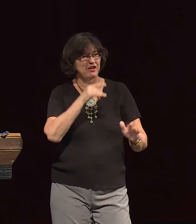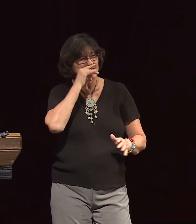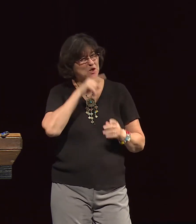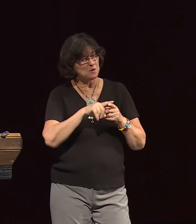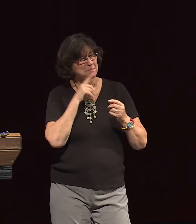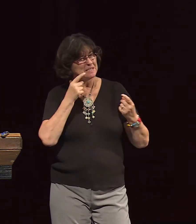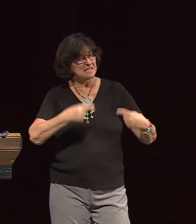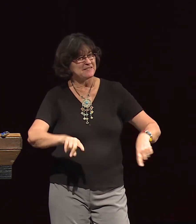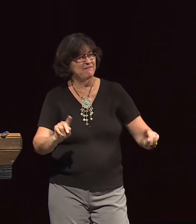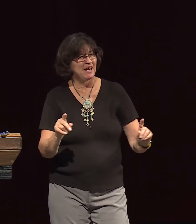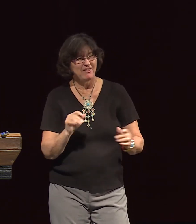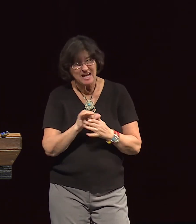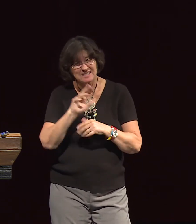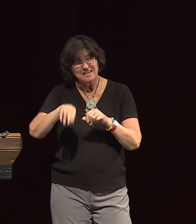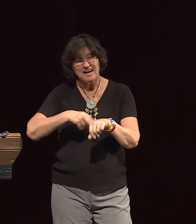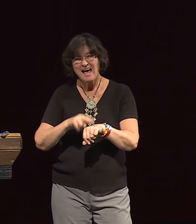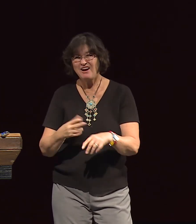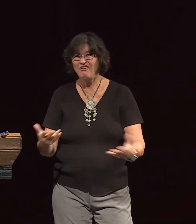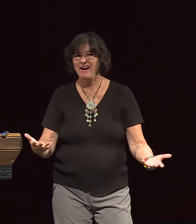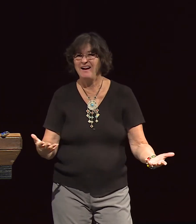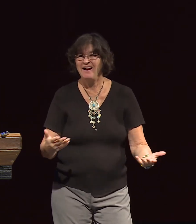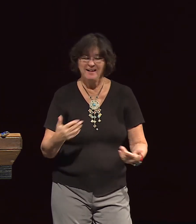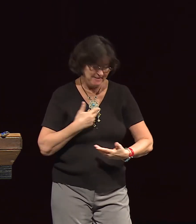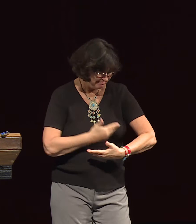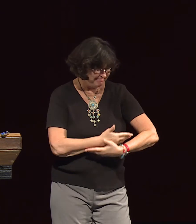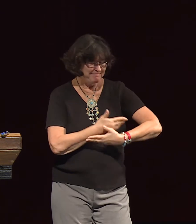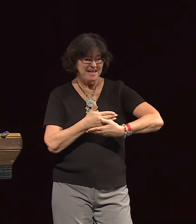And parents want their children to be successful.